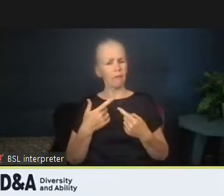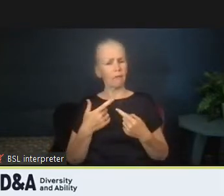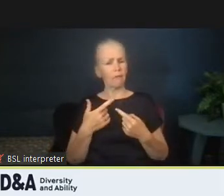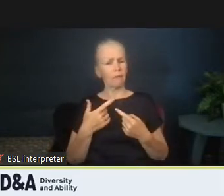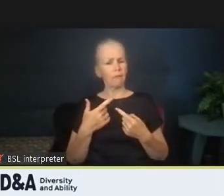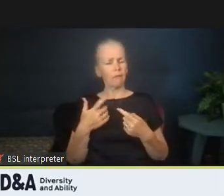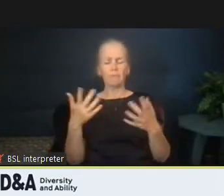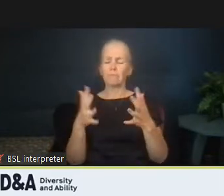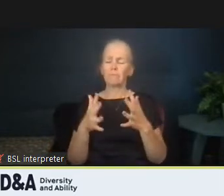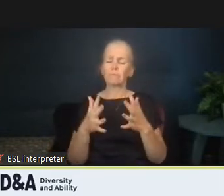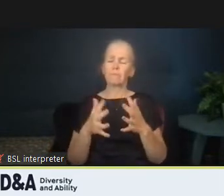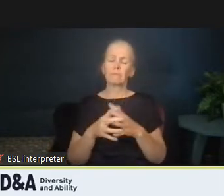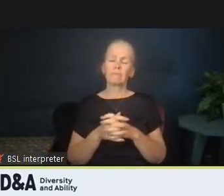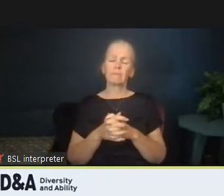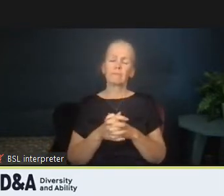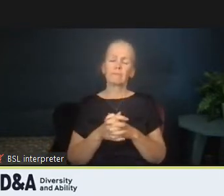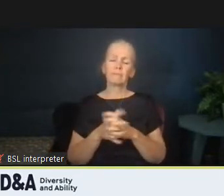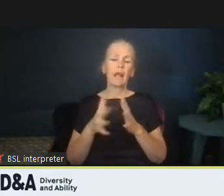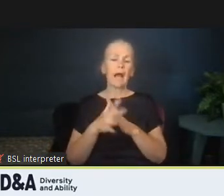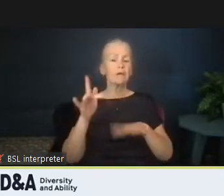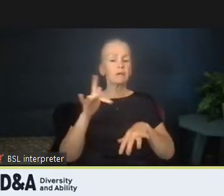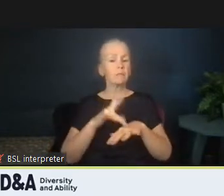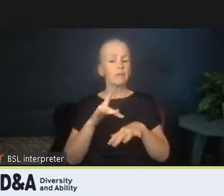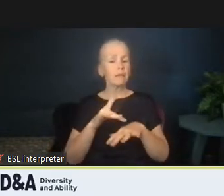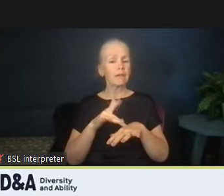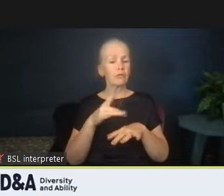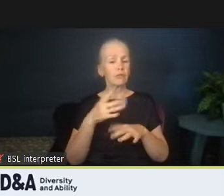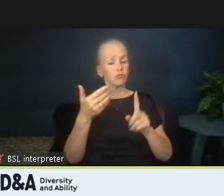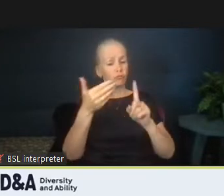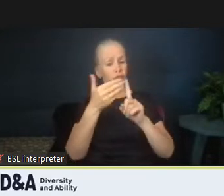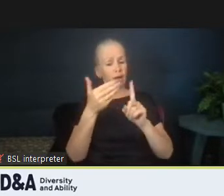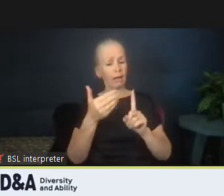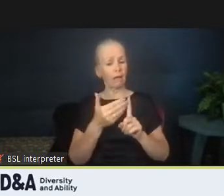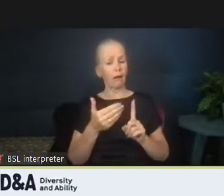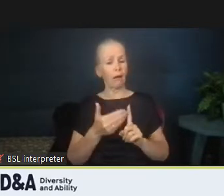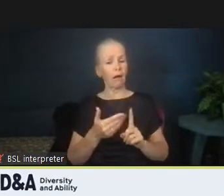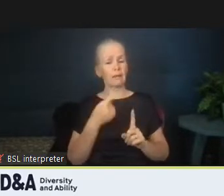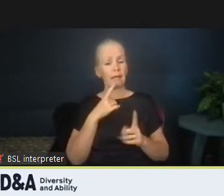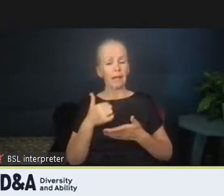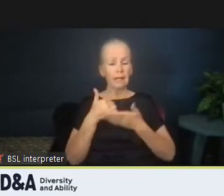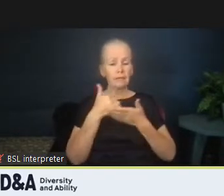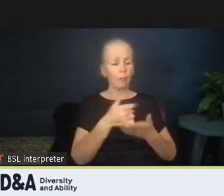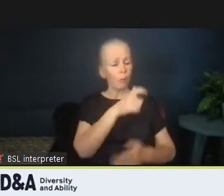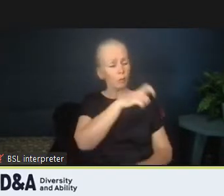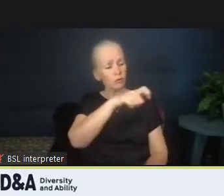and how we can as professionals recognise and support students who are